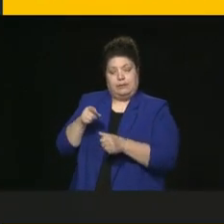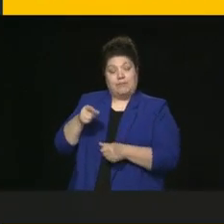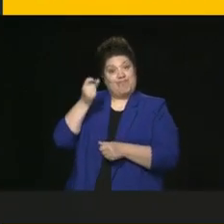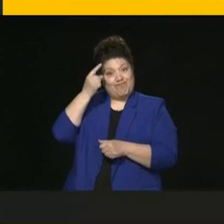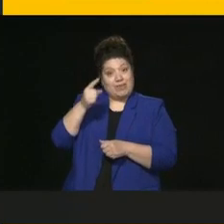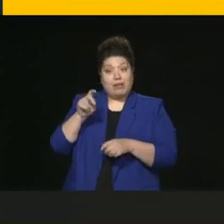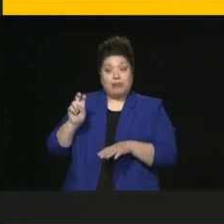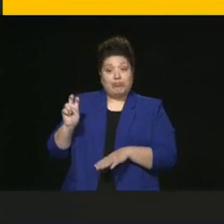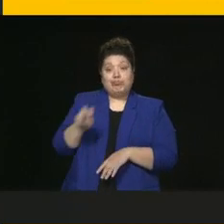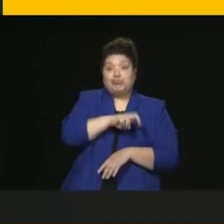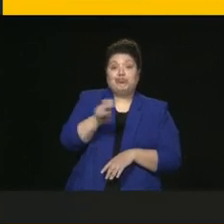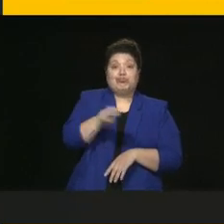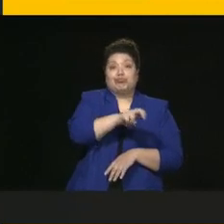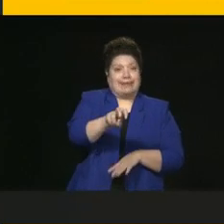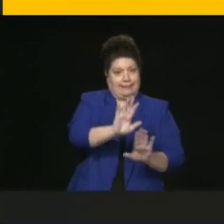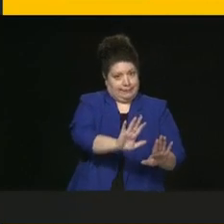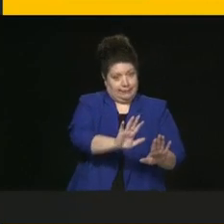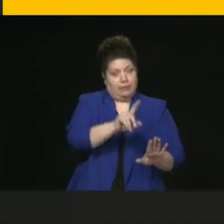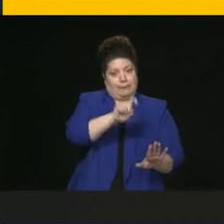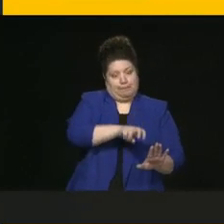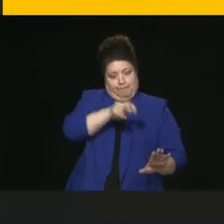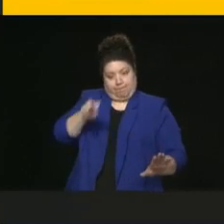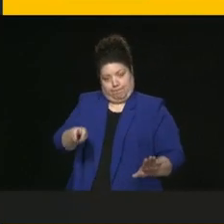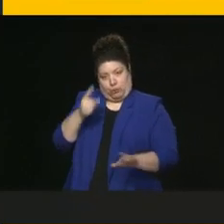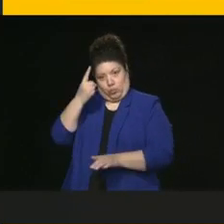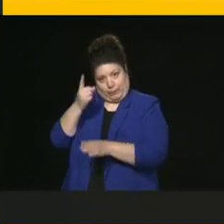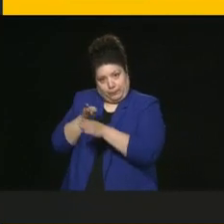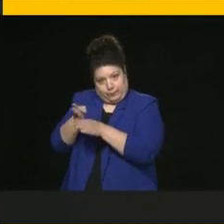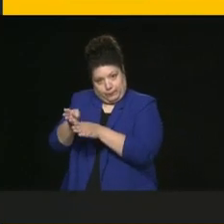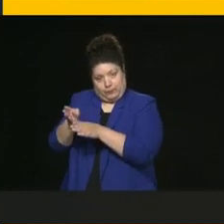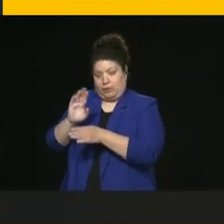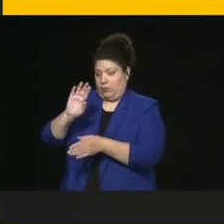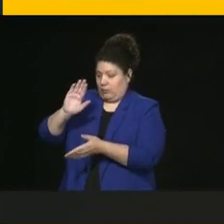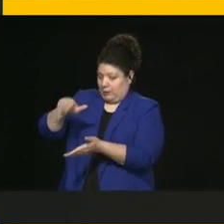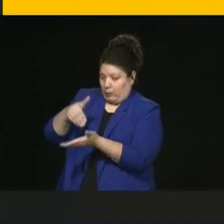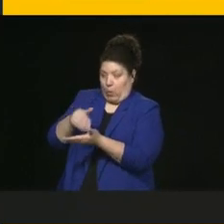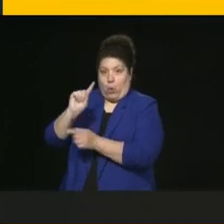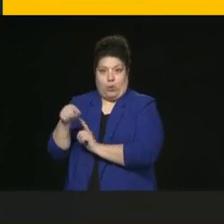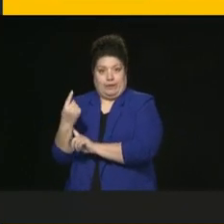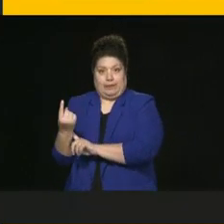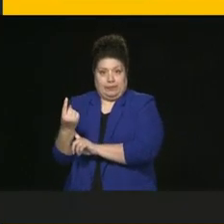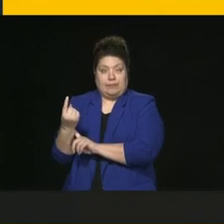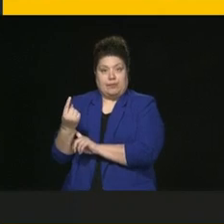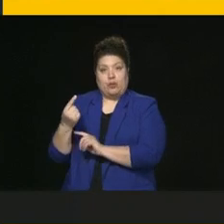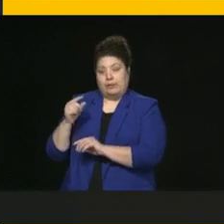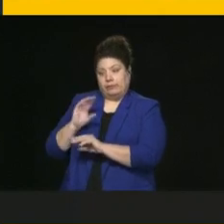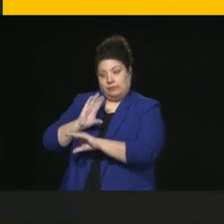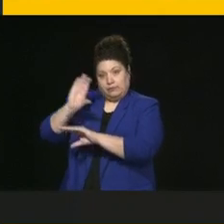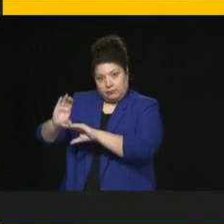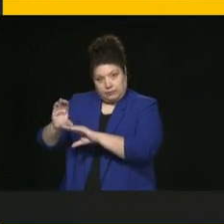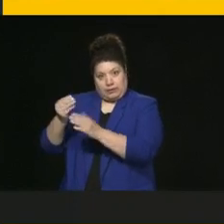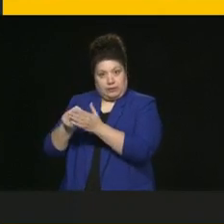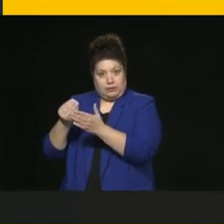TO STAY IN ONE PLACE AND NOT HAVE TO WORK IN MULTIPLE PLACES OVER MULTIPLE SITES.